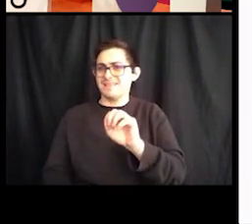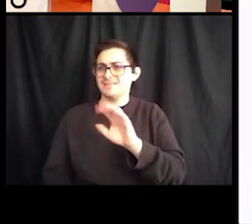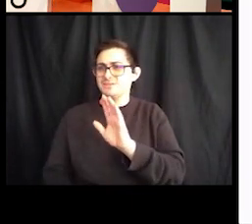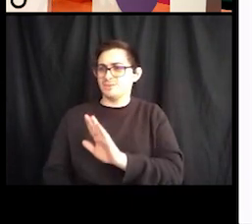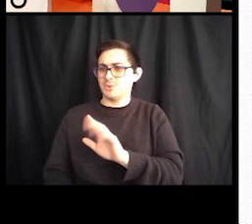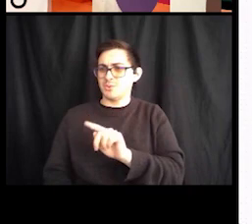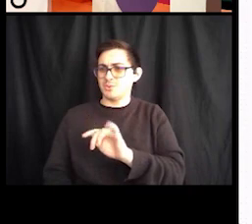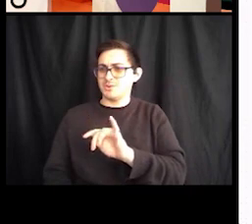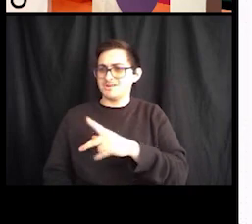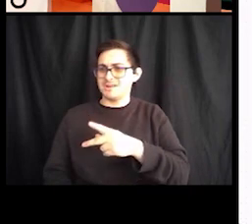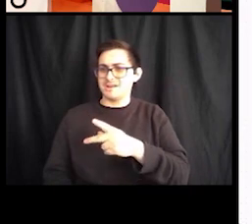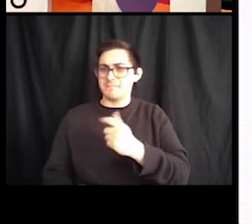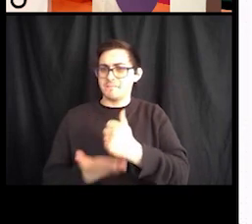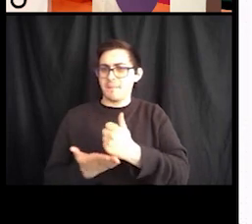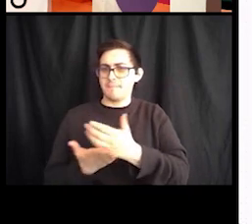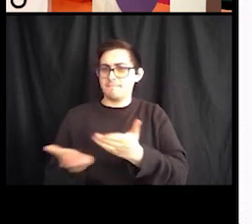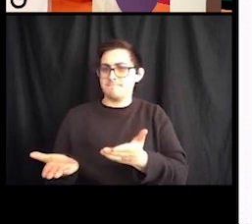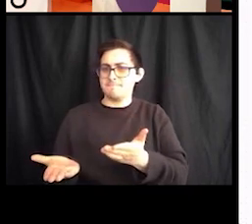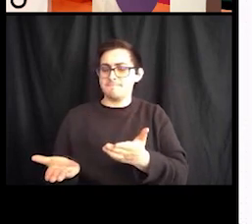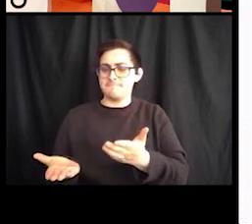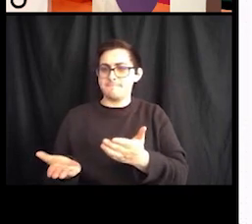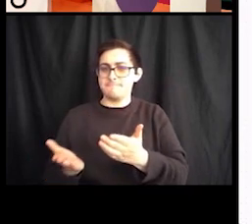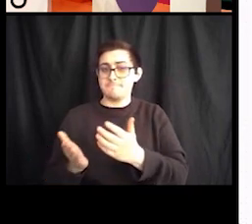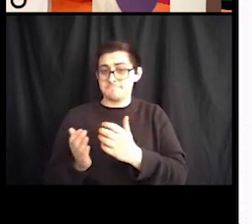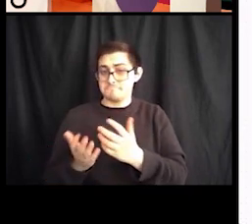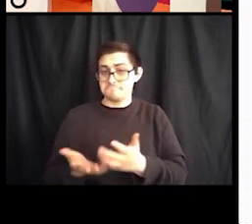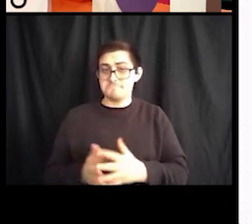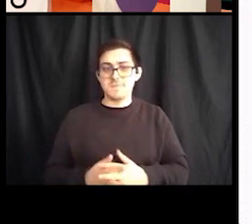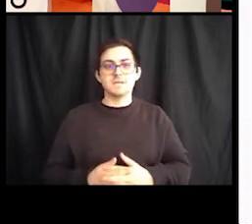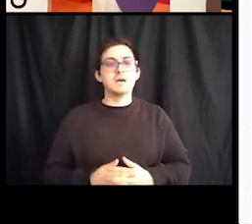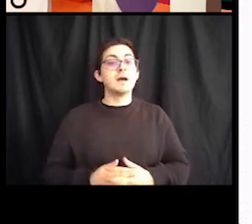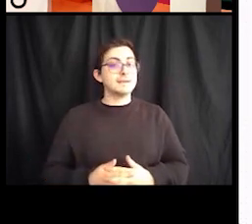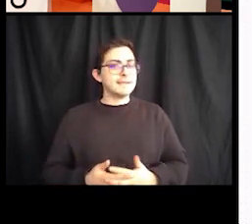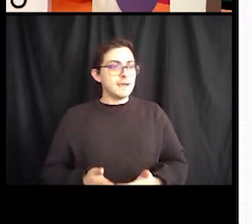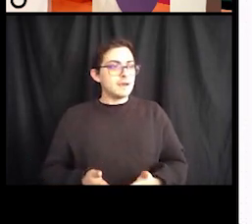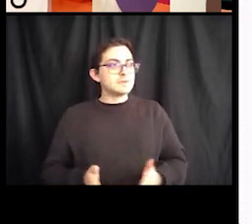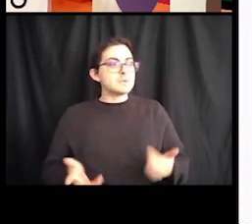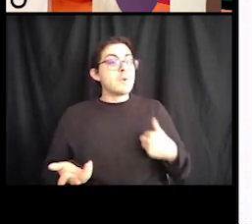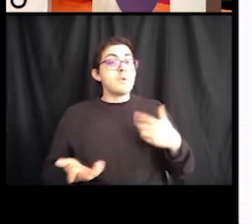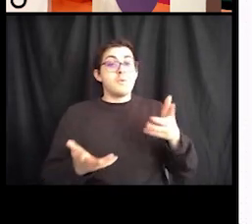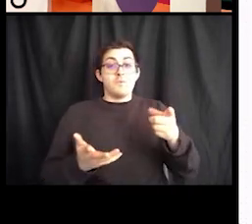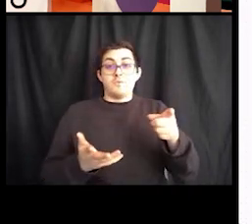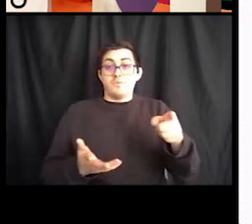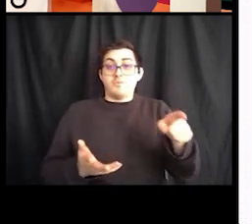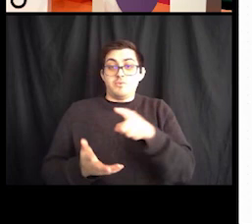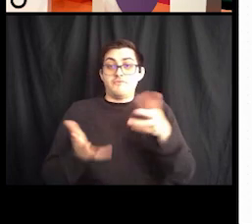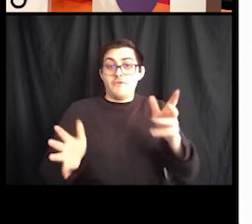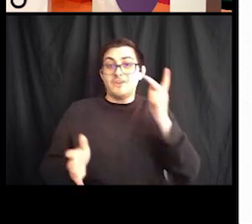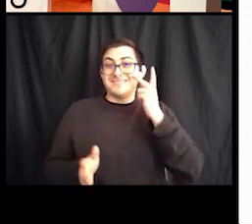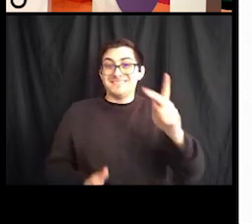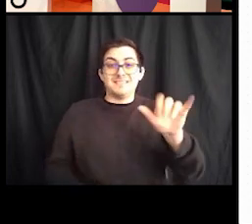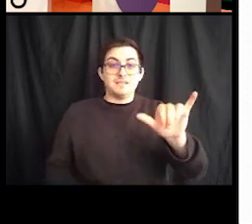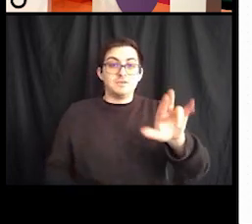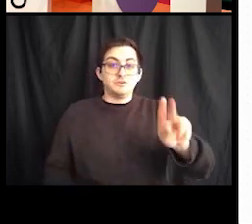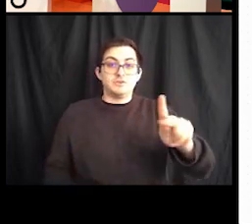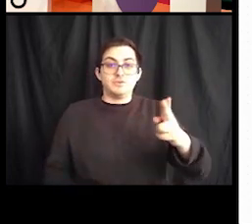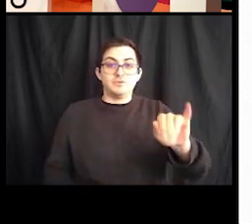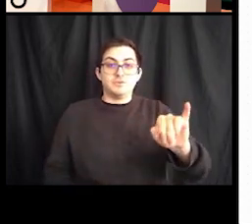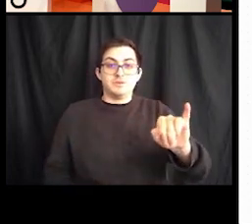OK yeah so you already have seen Yuhki put down those diagrams earlier on in the keynote,